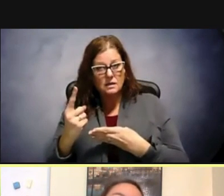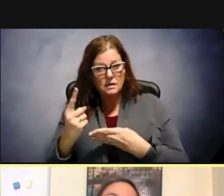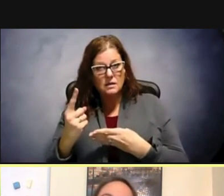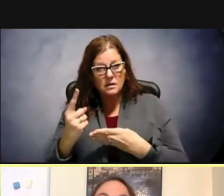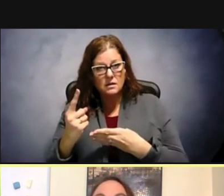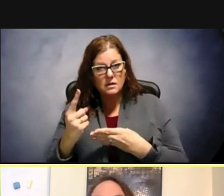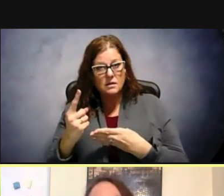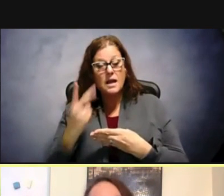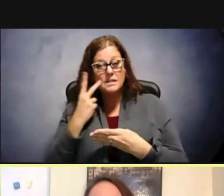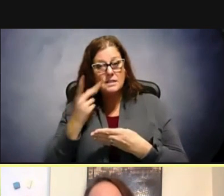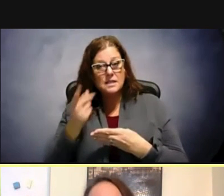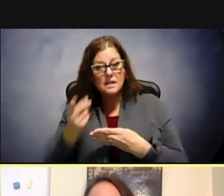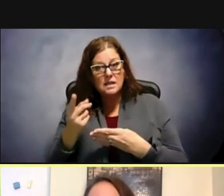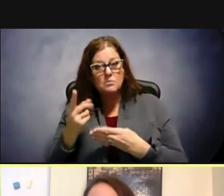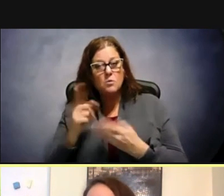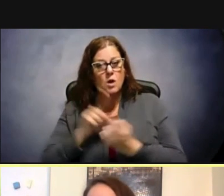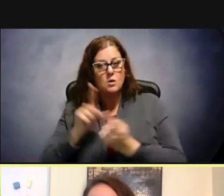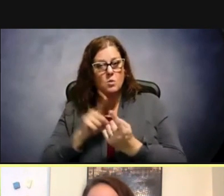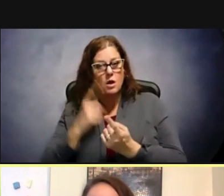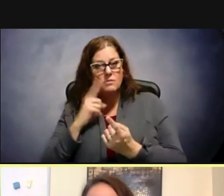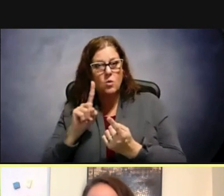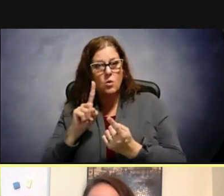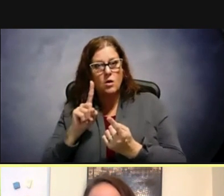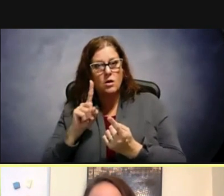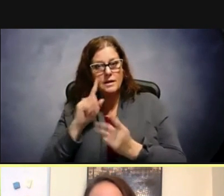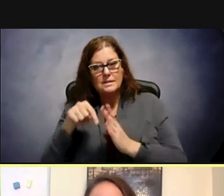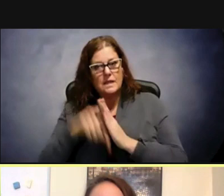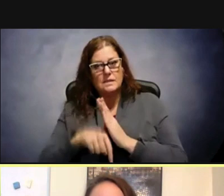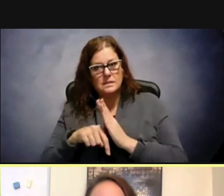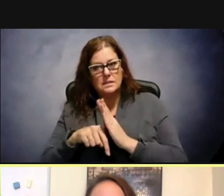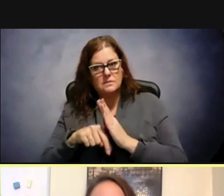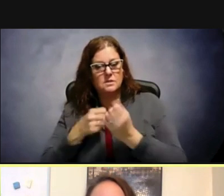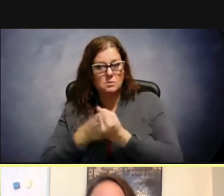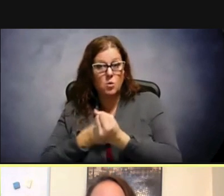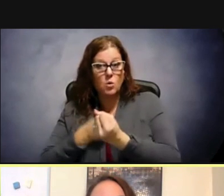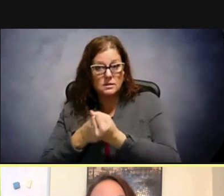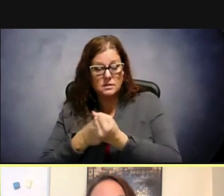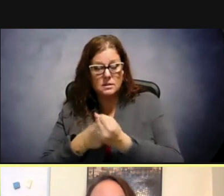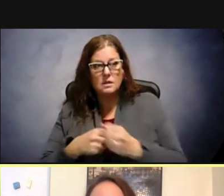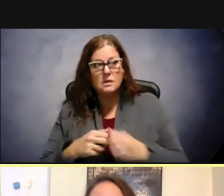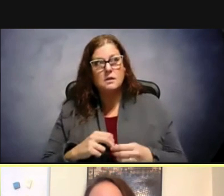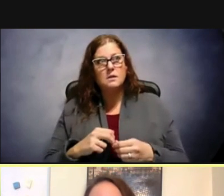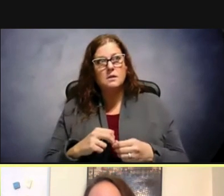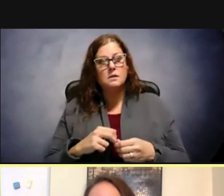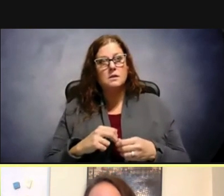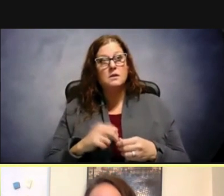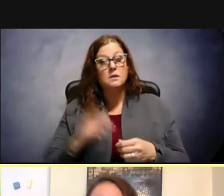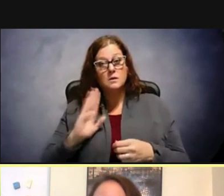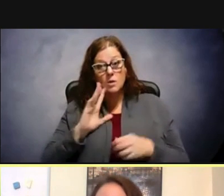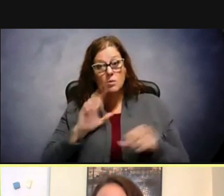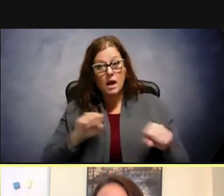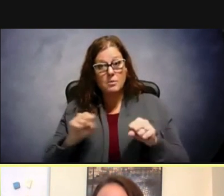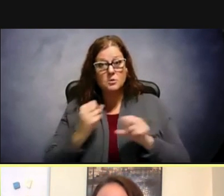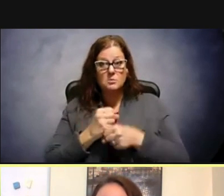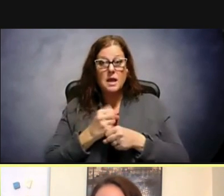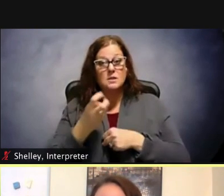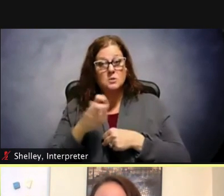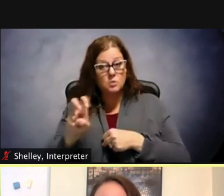I see him one-to-one for just intensive support. We were able to make a switch in his schedule.